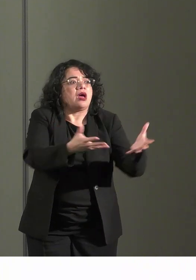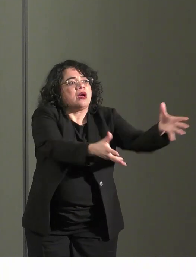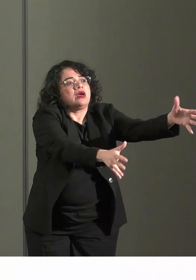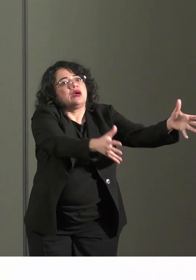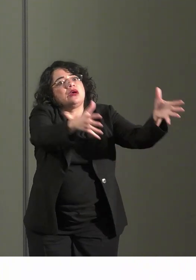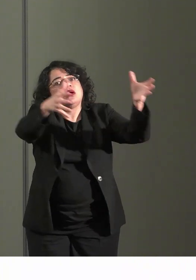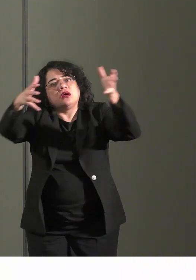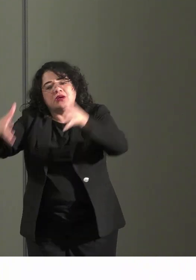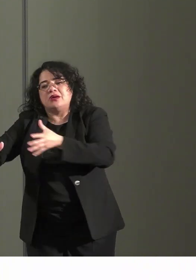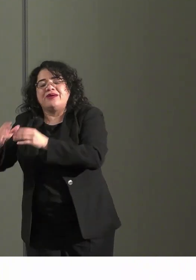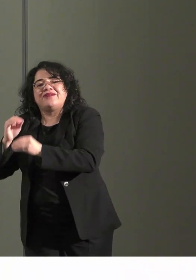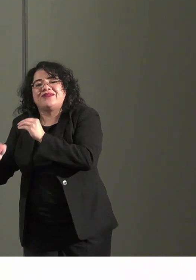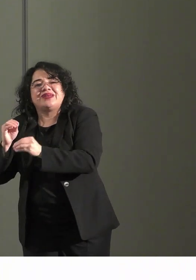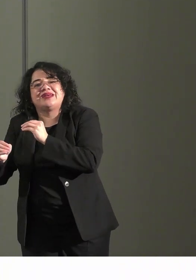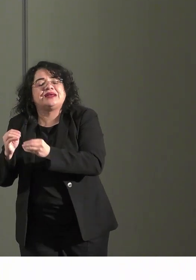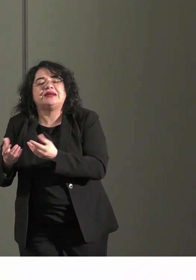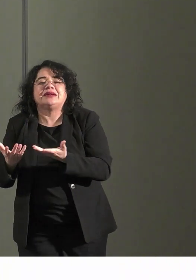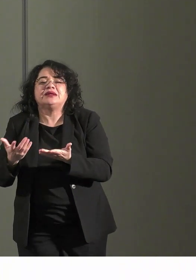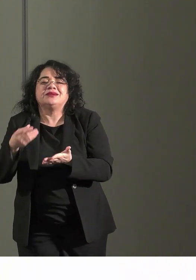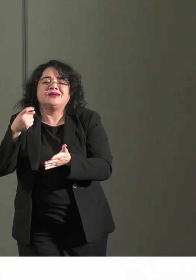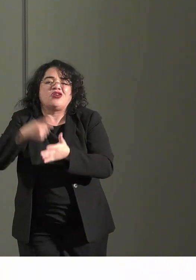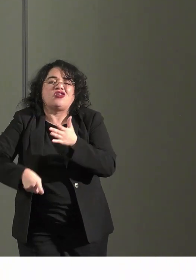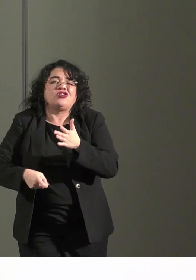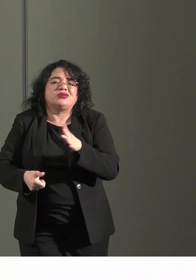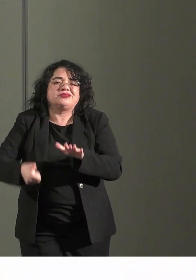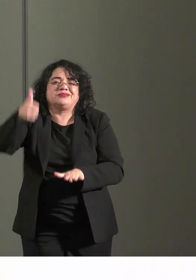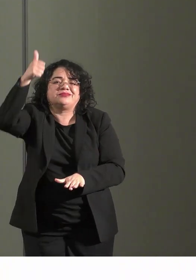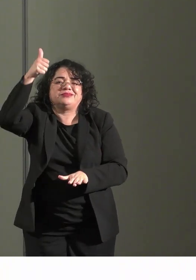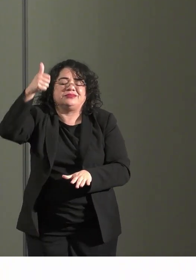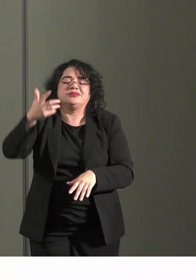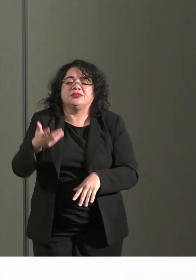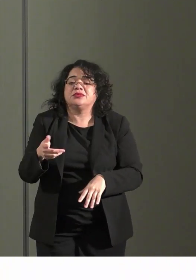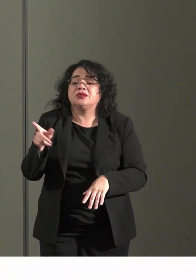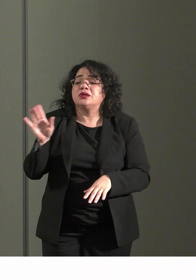How about Canada Phil? >> PHILIP: The one getting the big